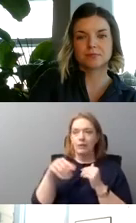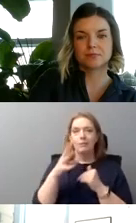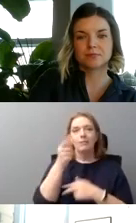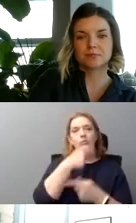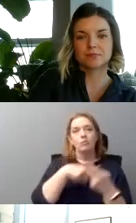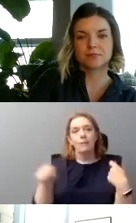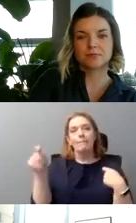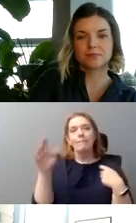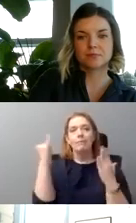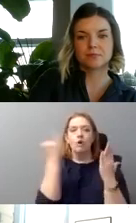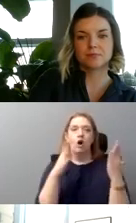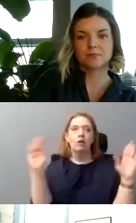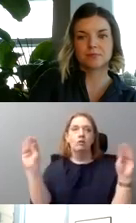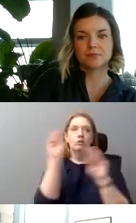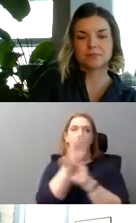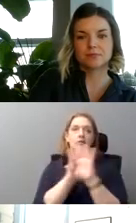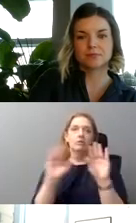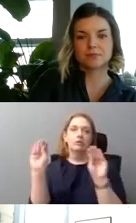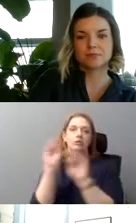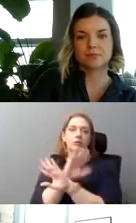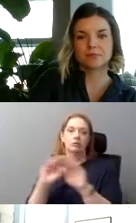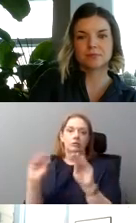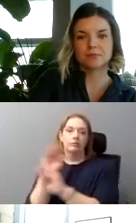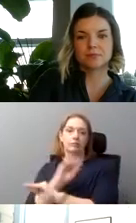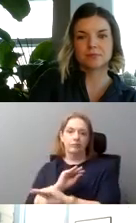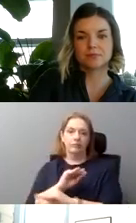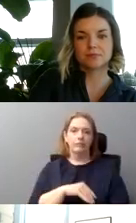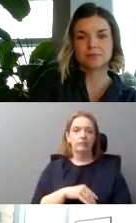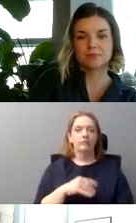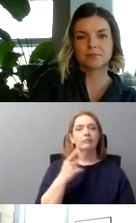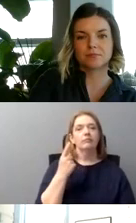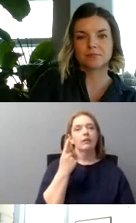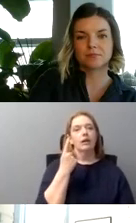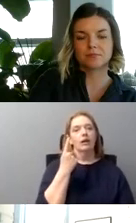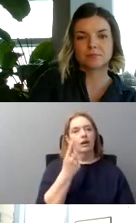those brooms that were by the curved wall, it's called Broom With Boom. That piece is actually